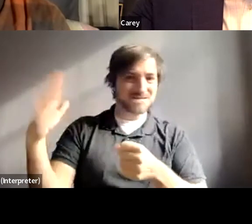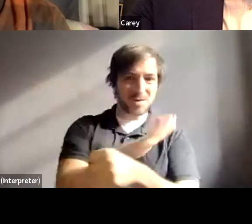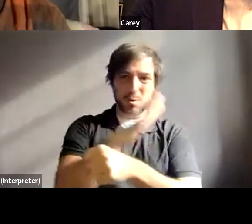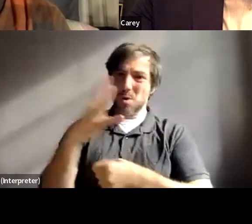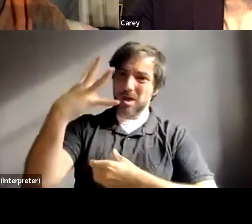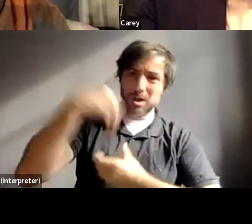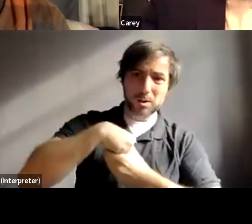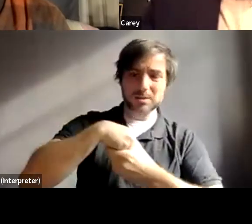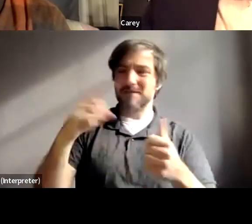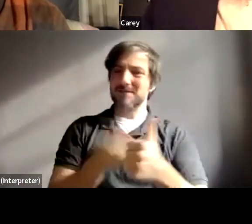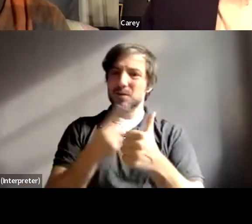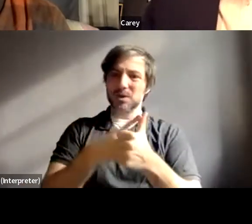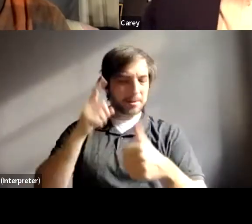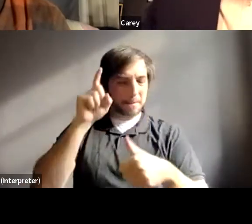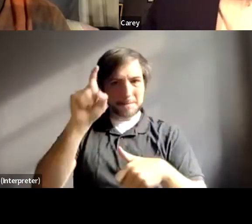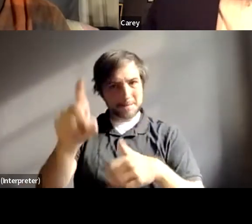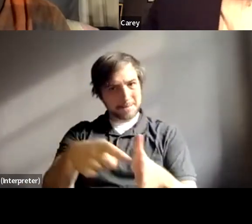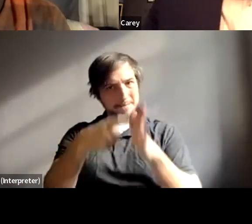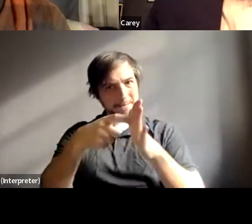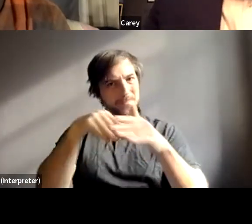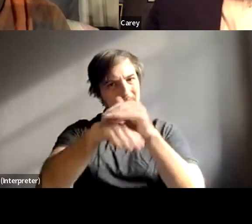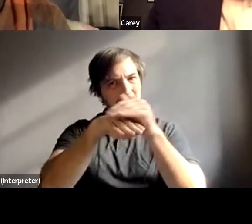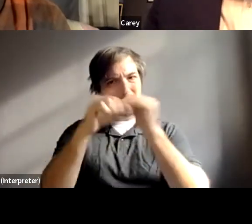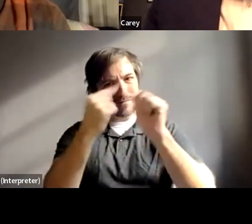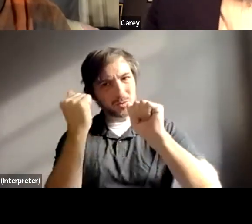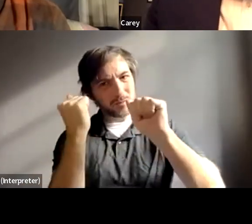conquered that and made it accessible for all , not just select groups